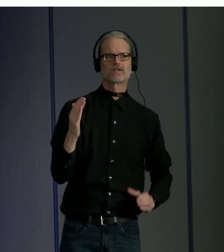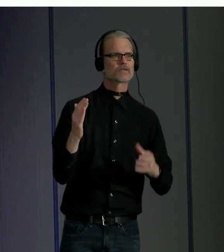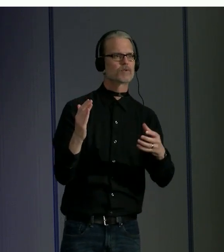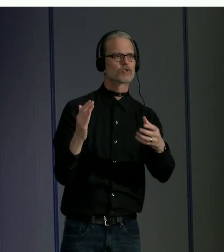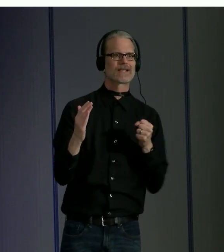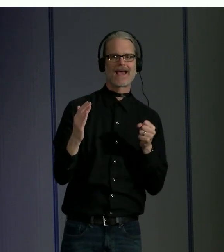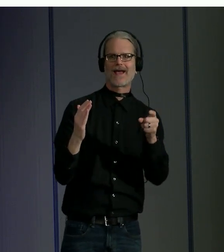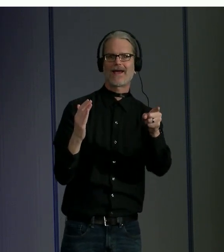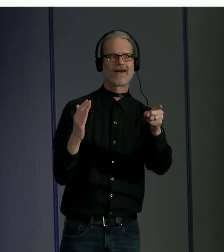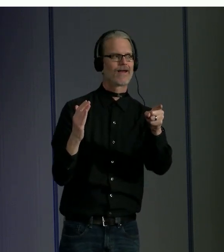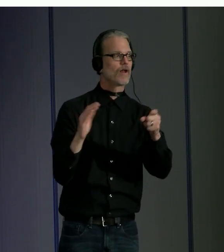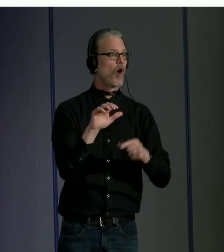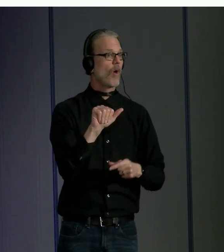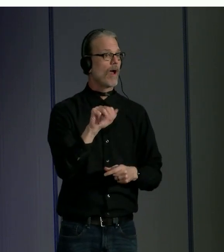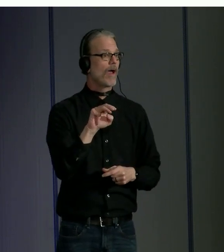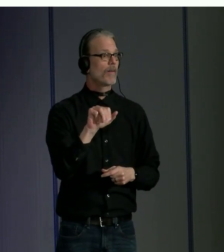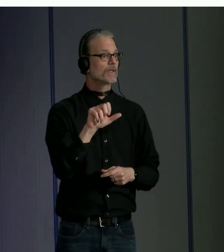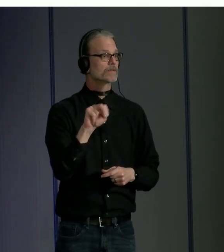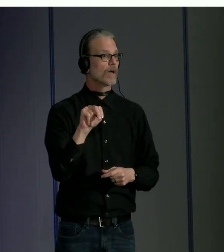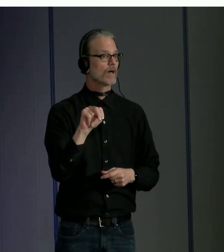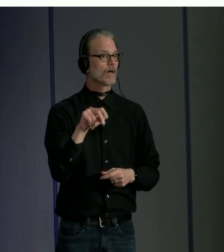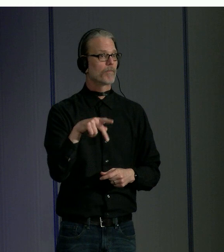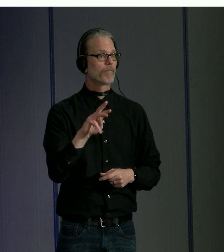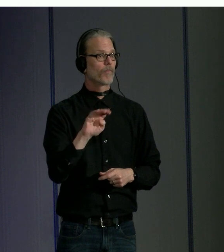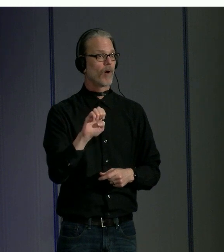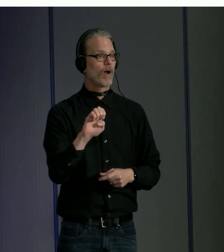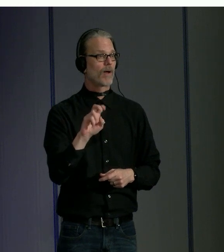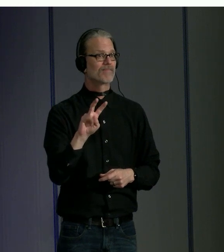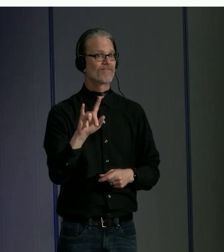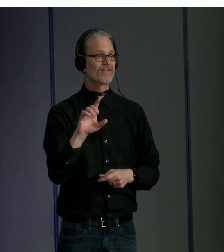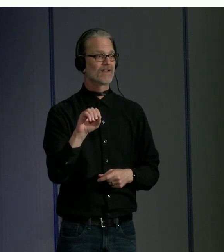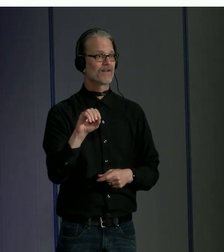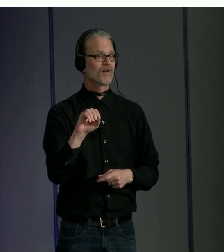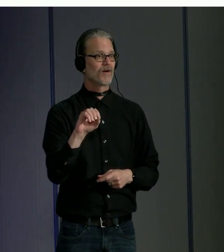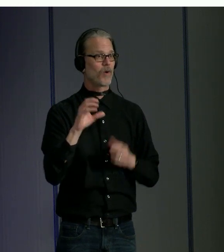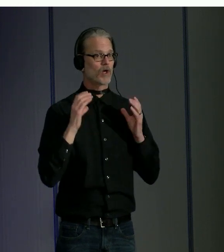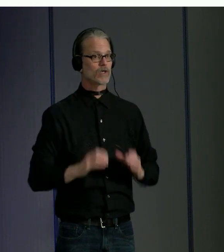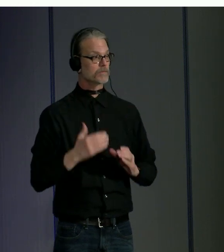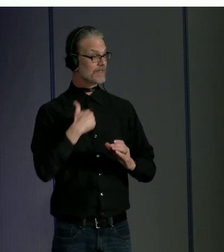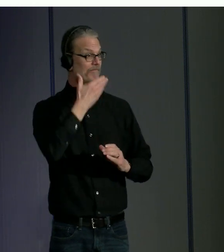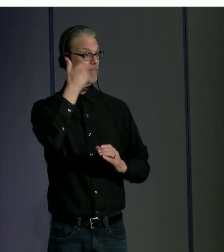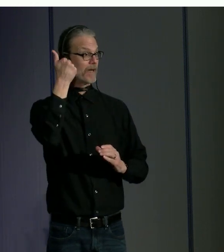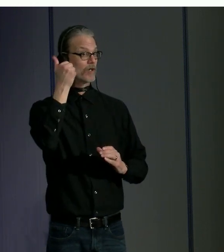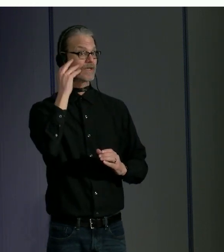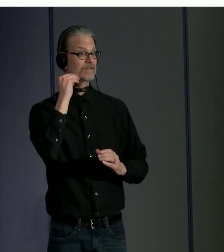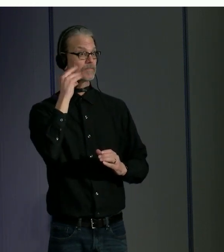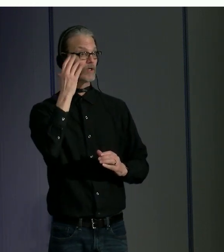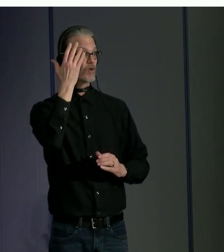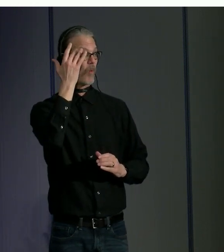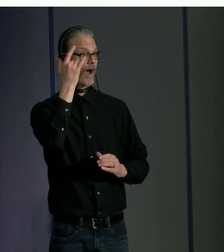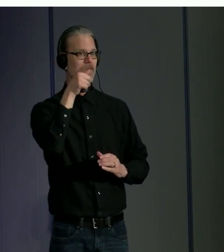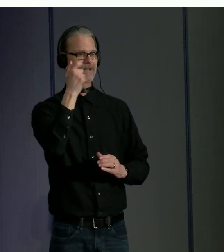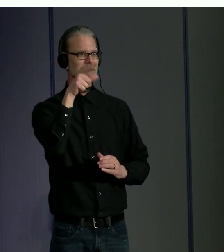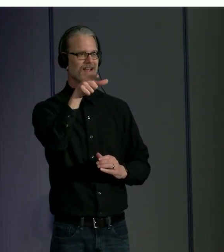Amazon Prime video customers get a better experience because they are holding an application